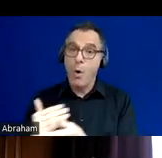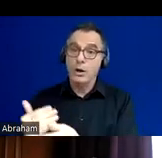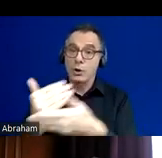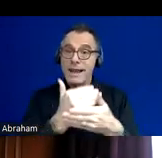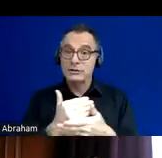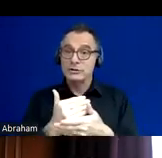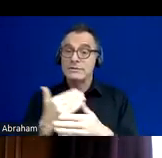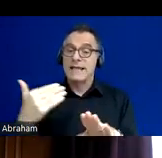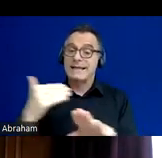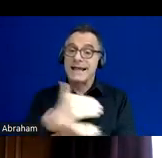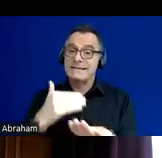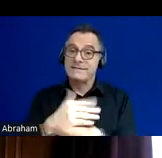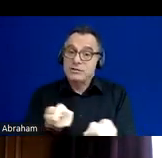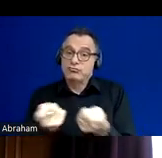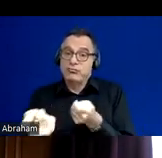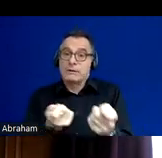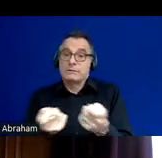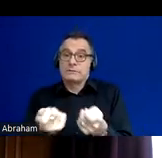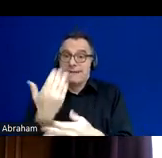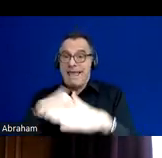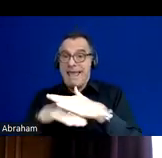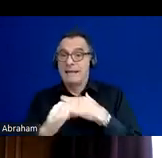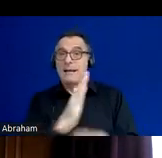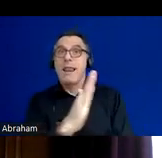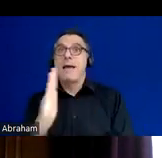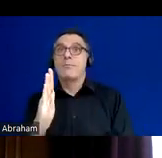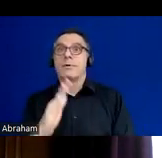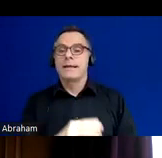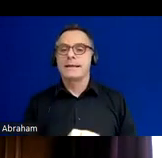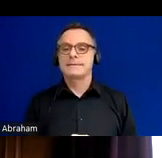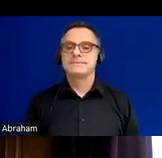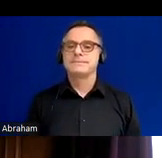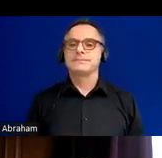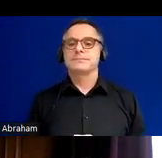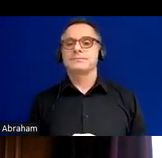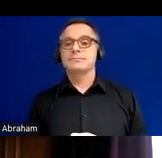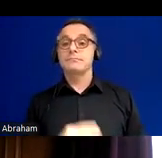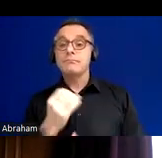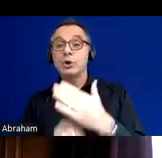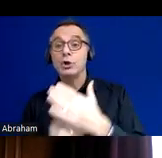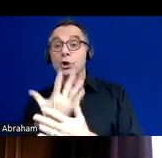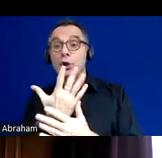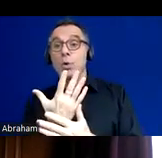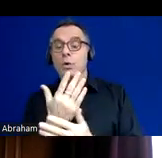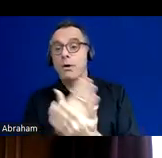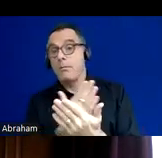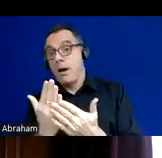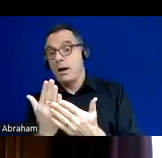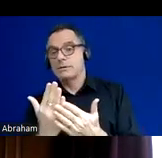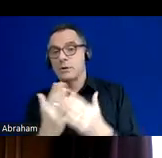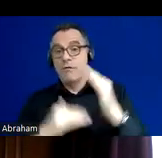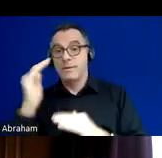that are run by the library. The new part of the building was officially opened by Nicola Sturgeon,